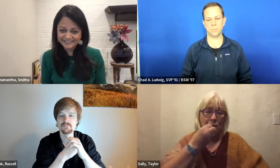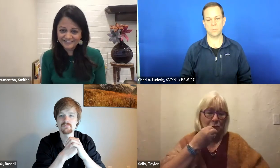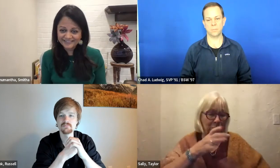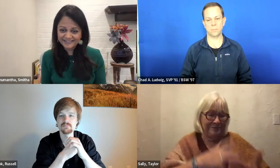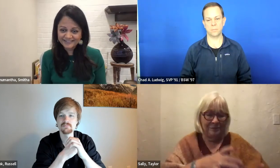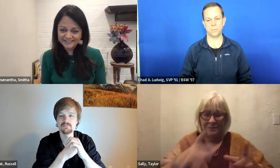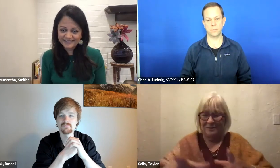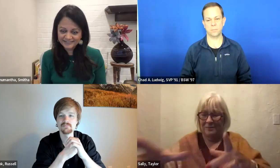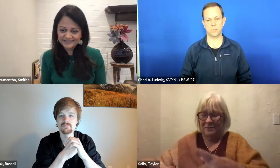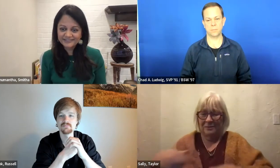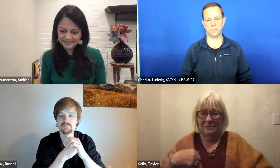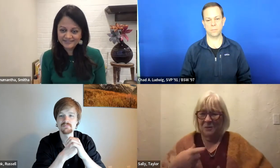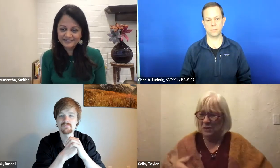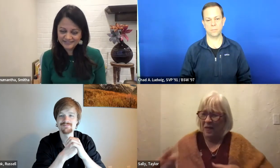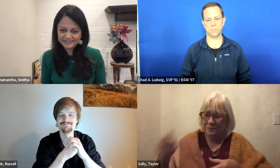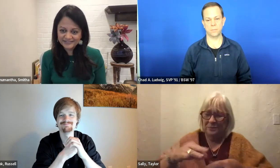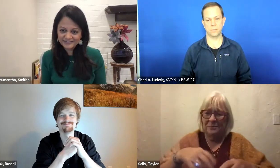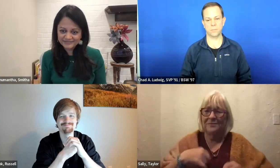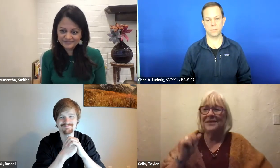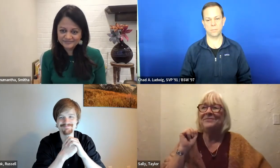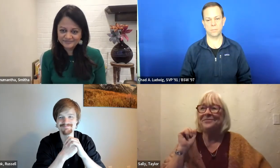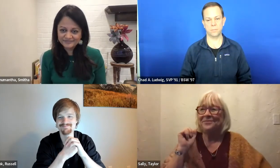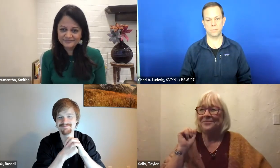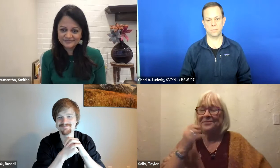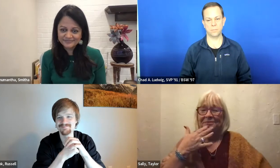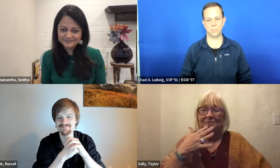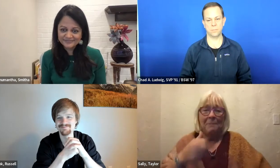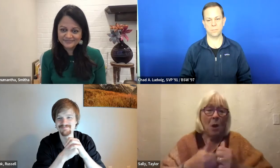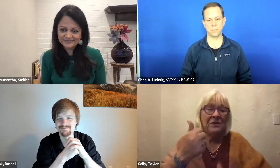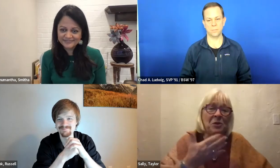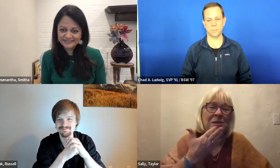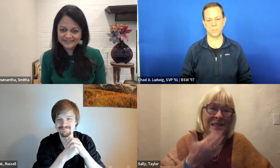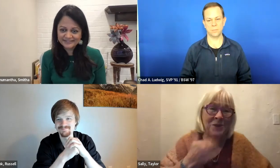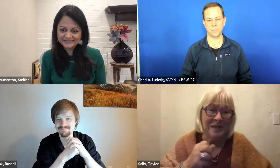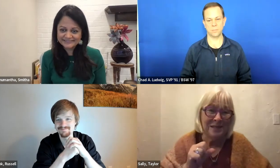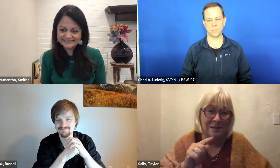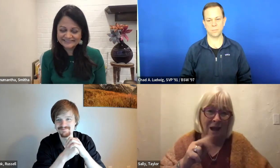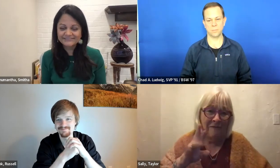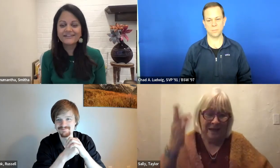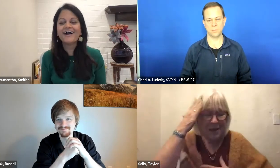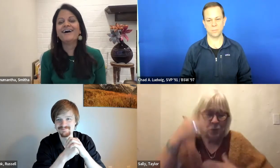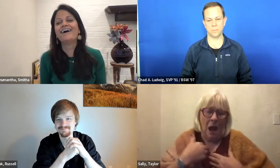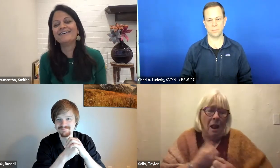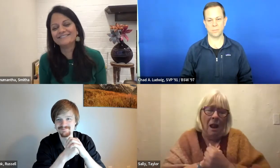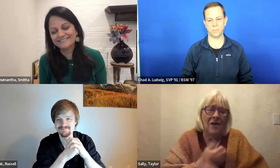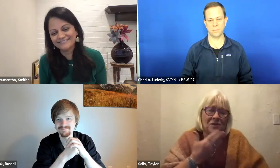and there were just a bunch of different types of food, and, you know, most of it was sweet stuff.